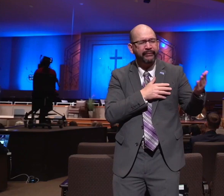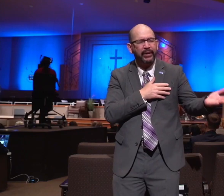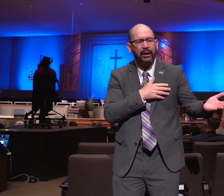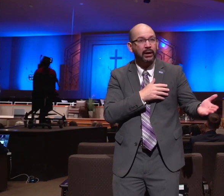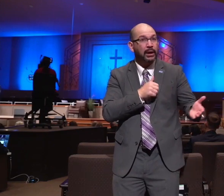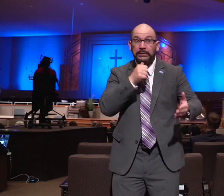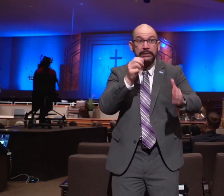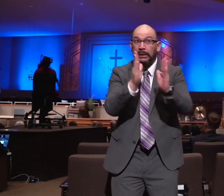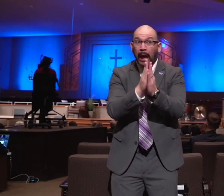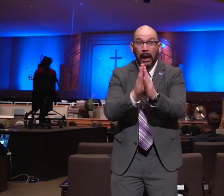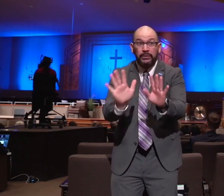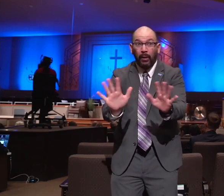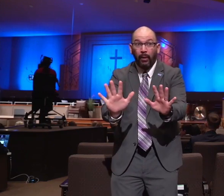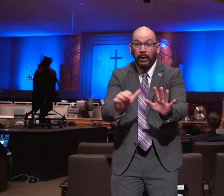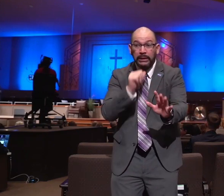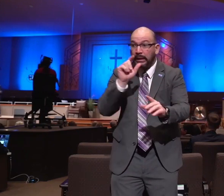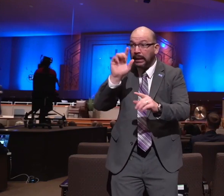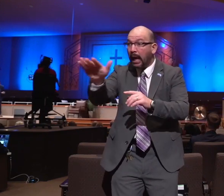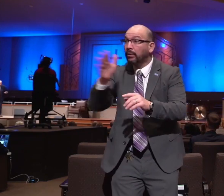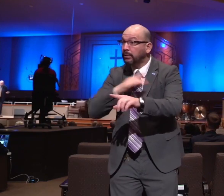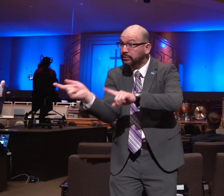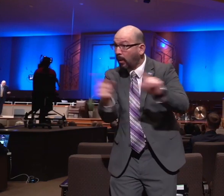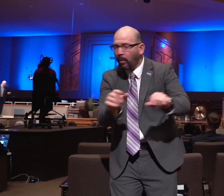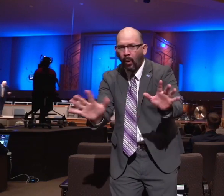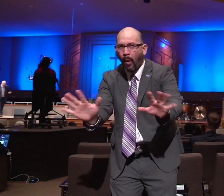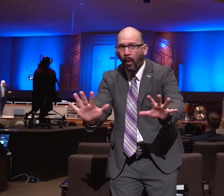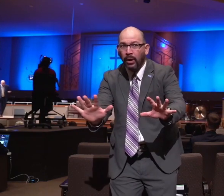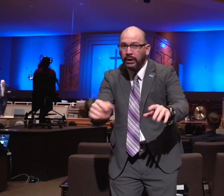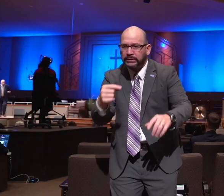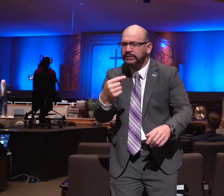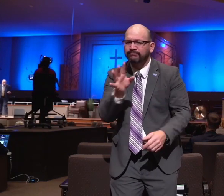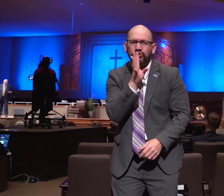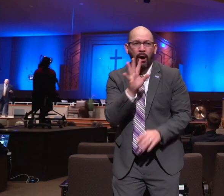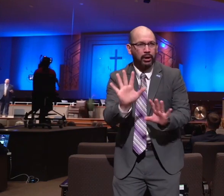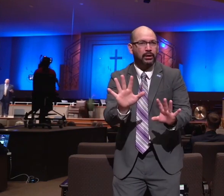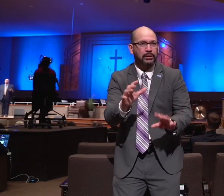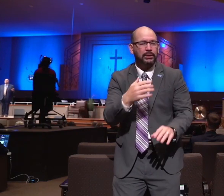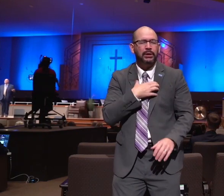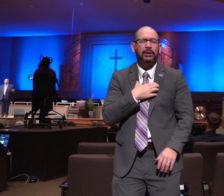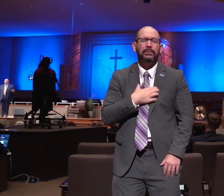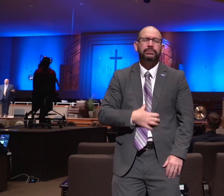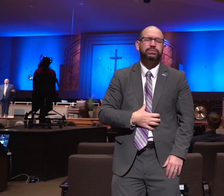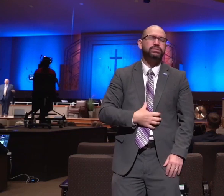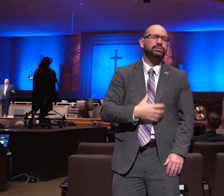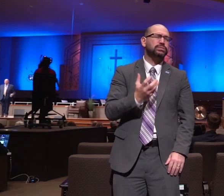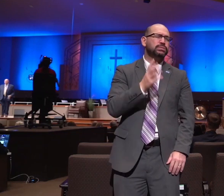Bethlehem nothing’s so sweet nothing's